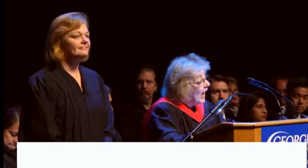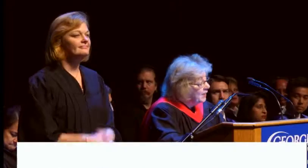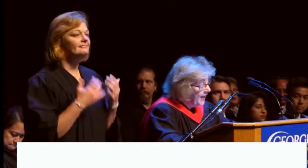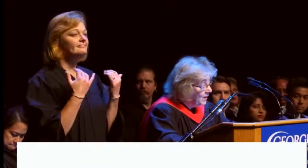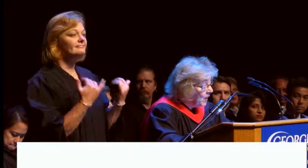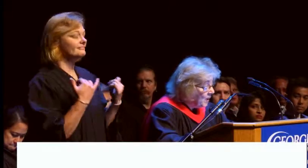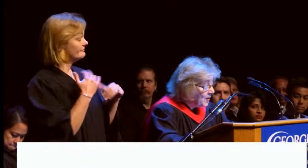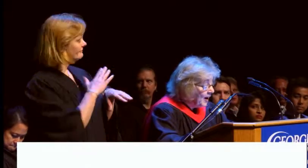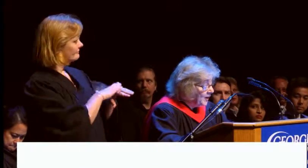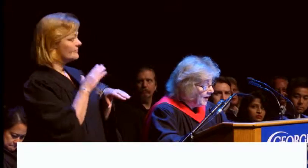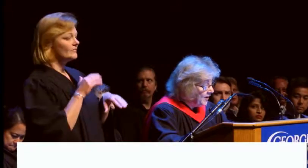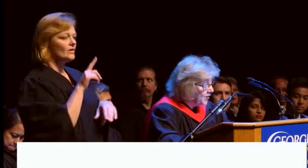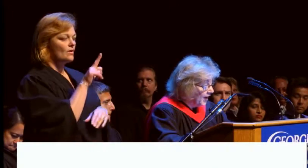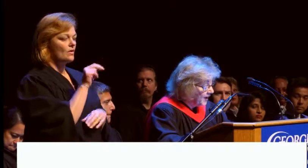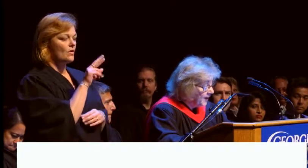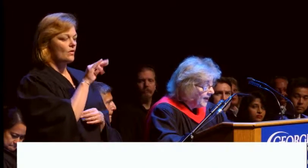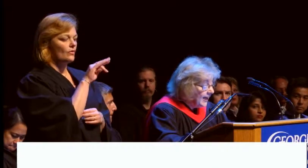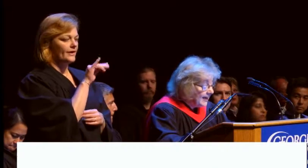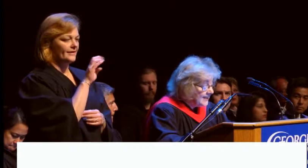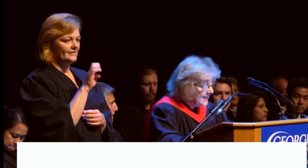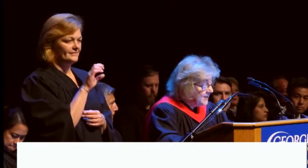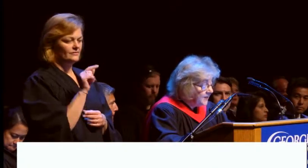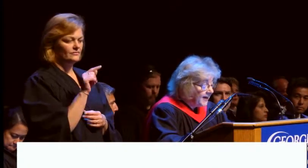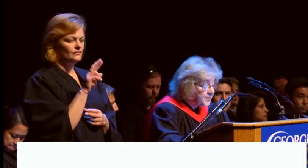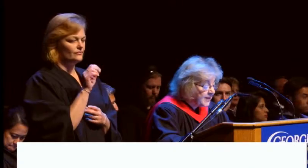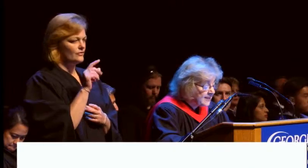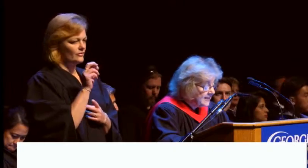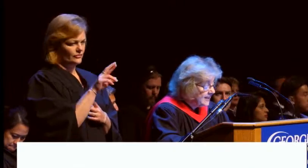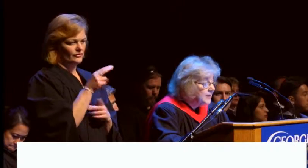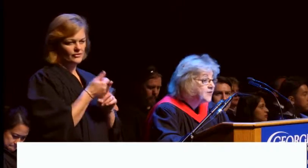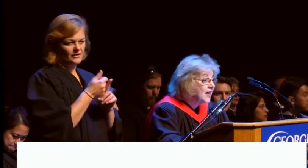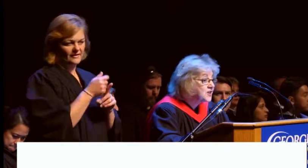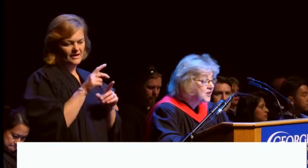I WILL NOW CALL UPON LORRAINE TROTTER, ASSISTANT VICE-PRESIDENT INTERNATIONAL